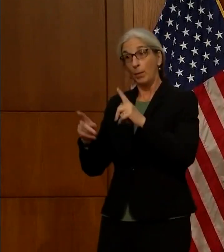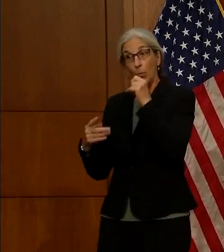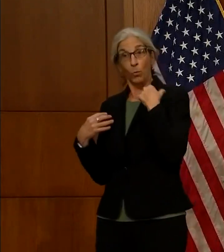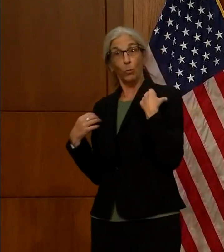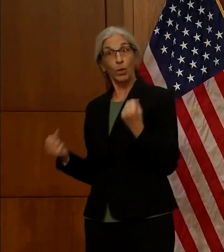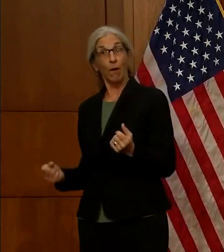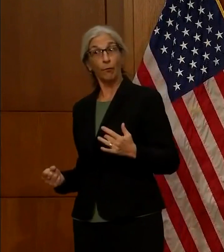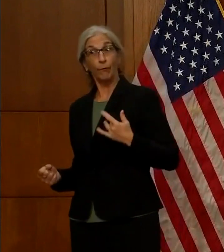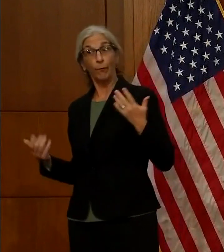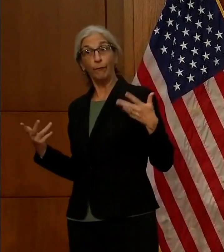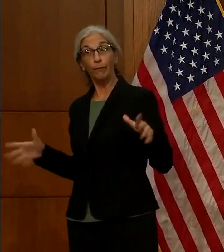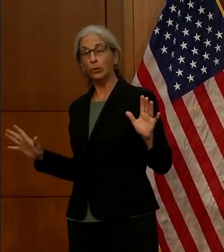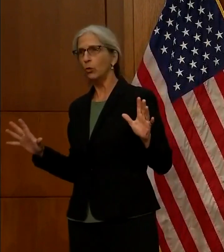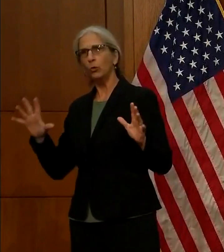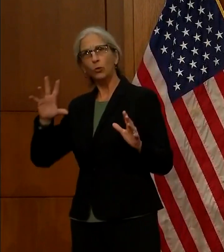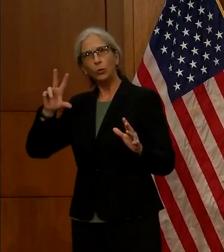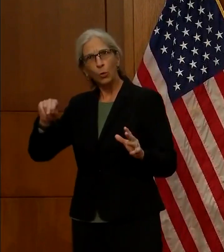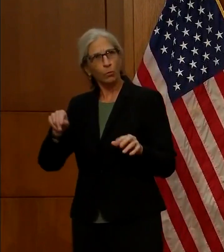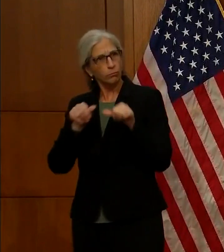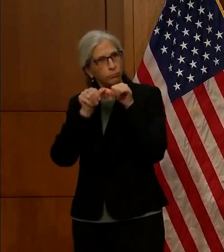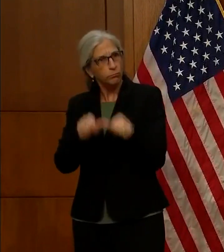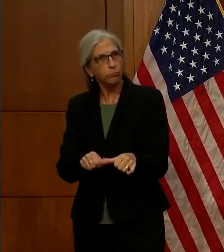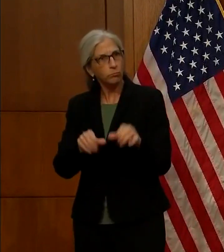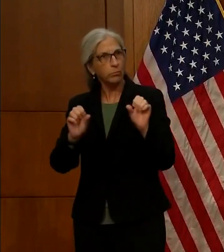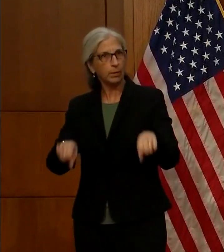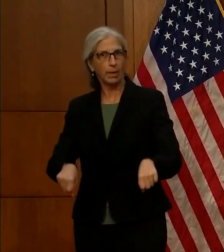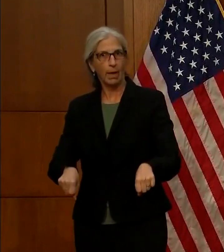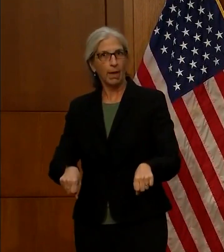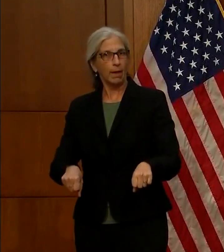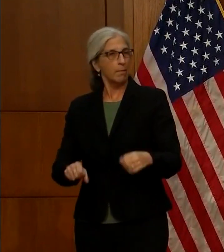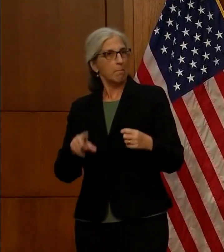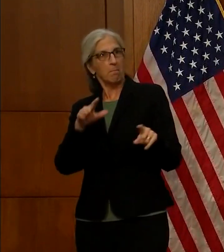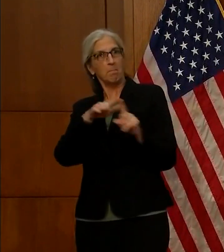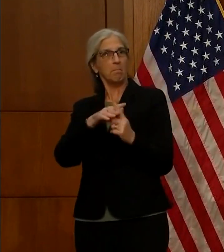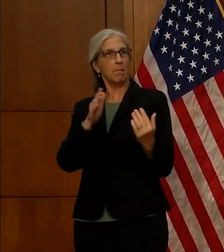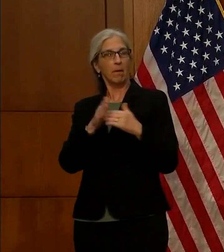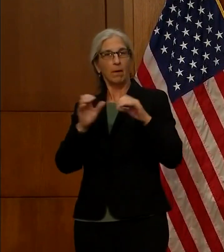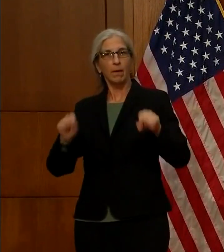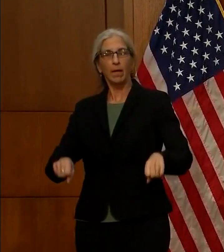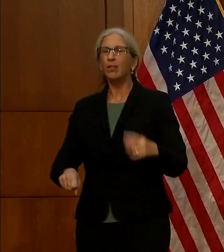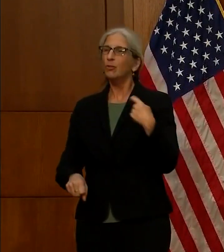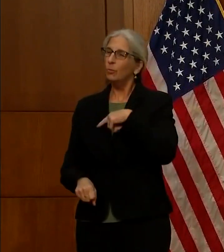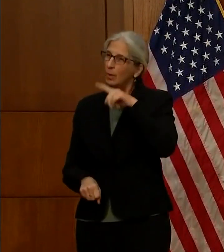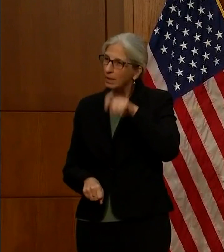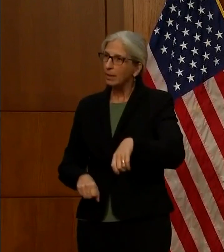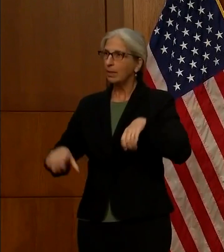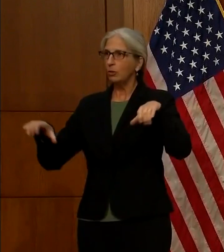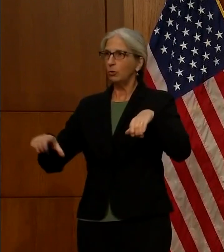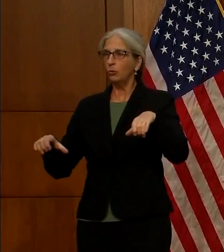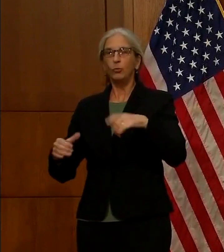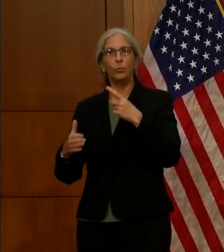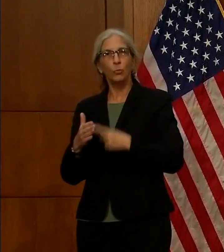HAVE LONG TERM SO QUELLA. FROM THIS VIRUS SO LET'S ALL REALIZE